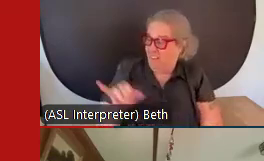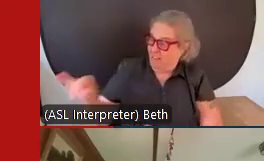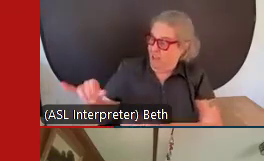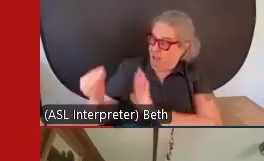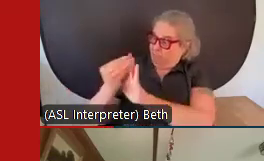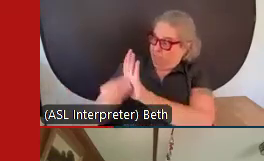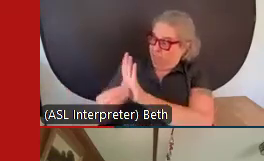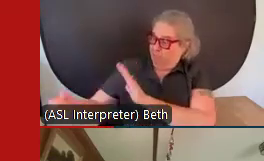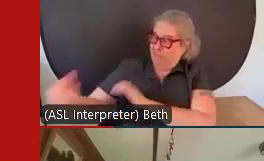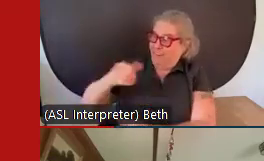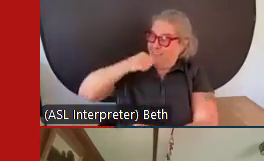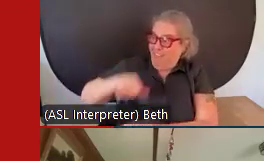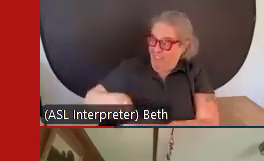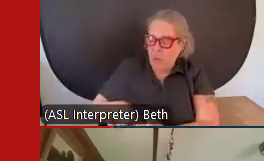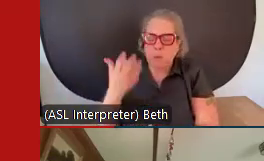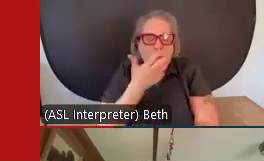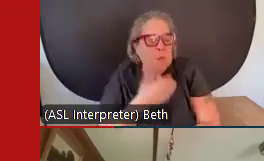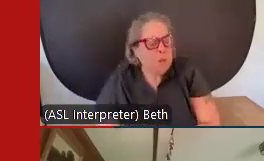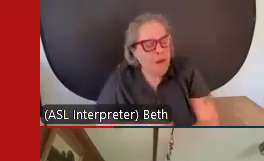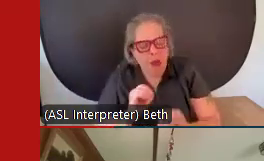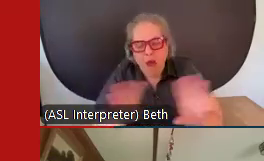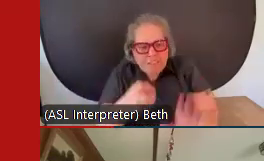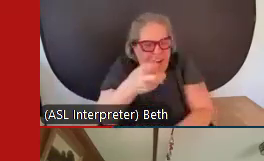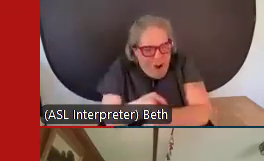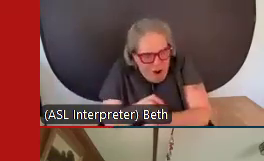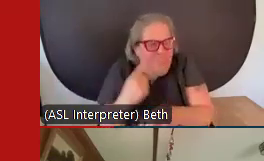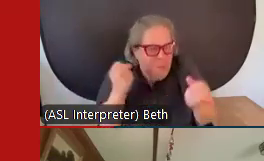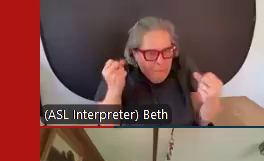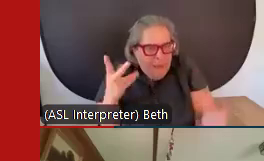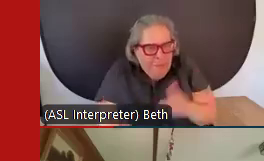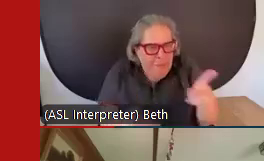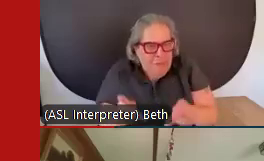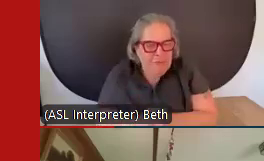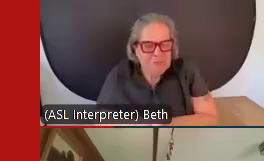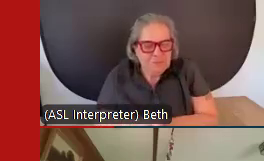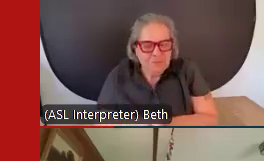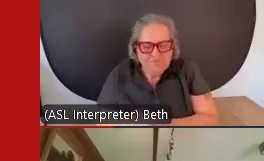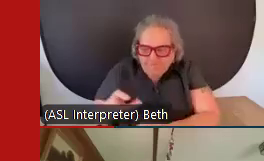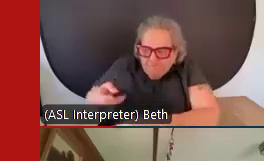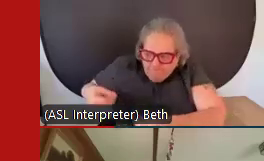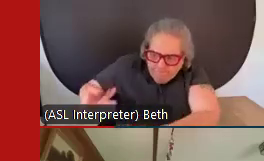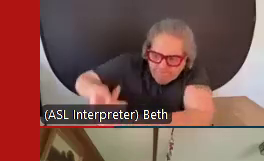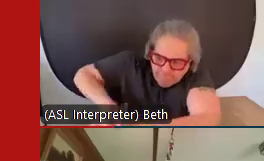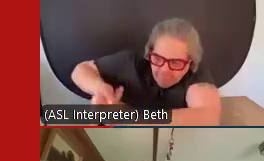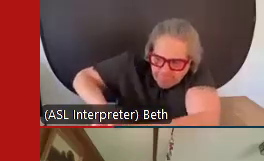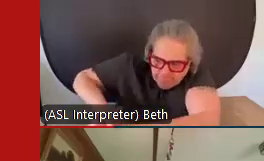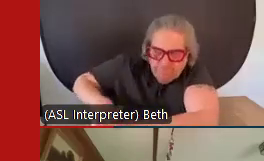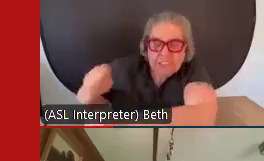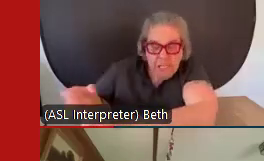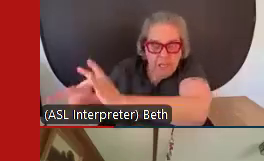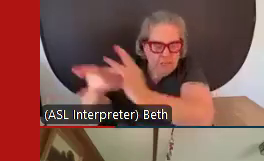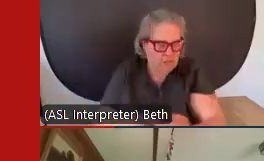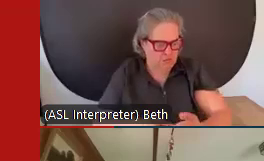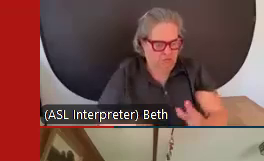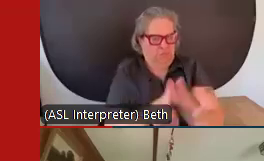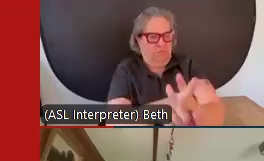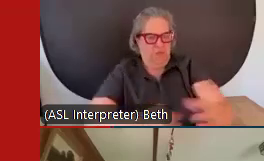It's important when trying to understand these emotions to realize that sometimes, these emotions can come tied together.